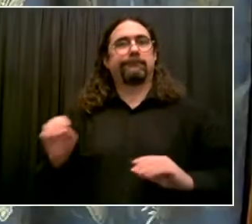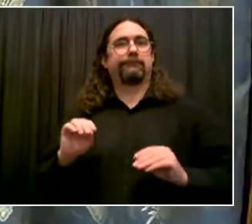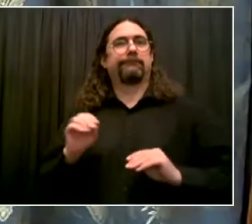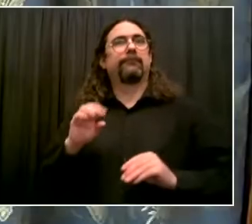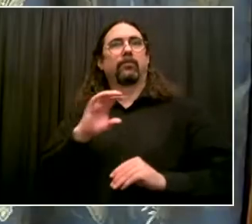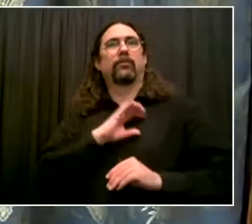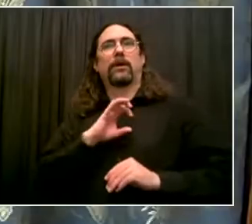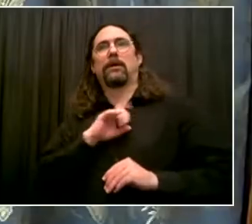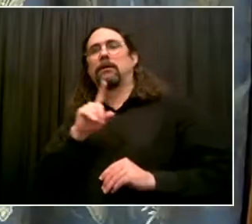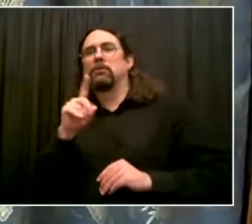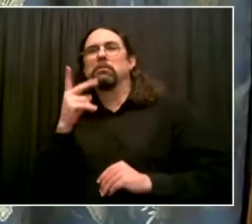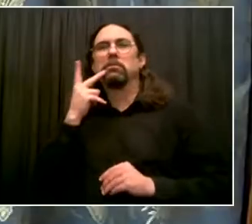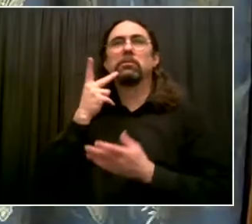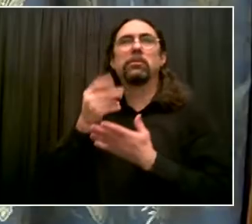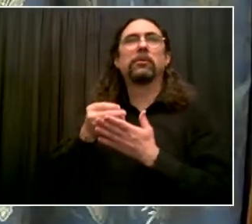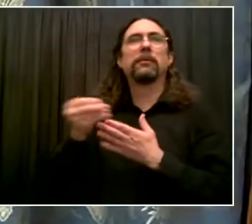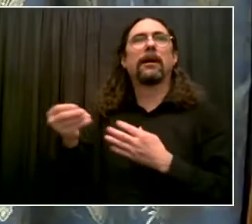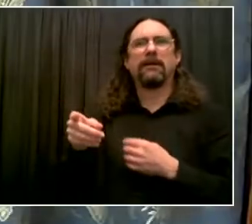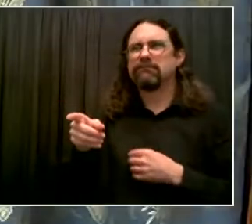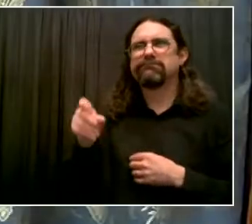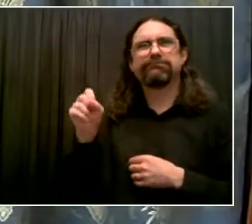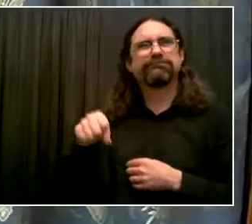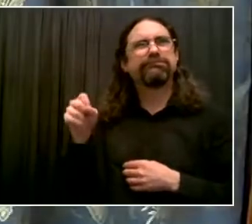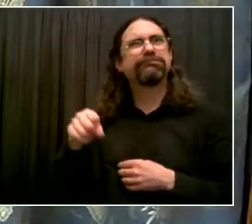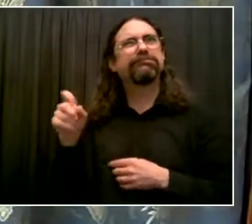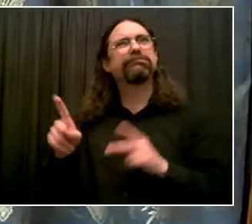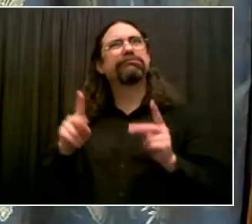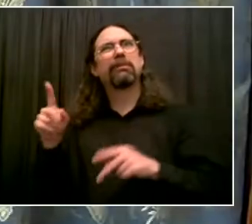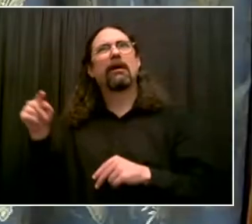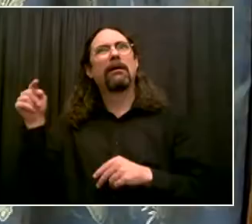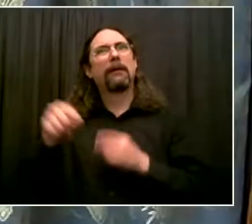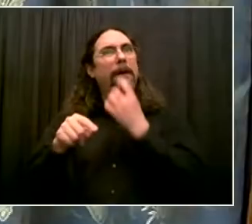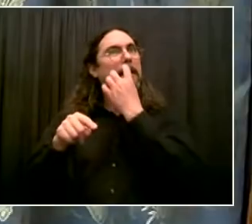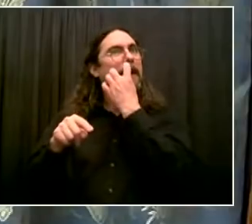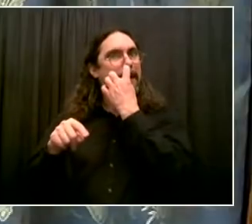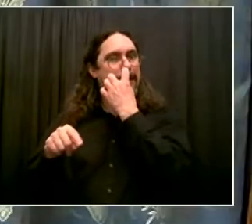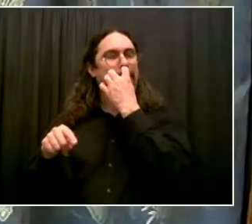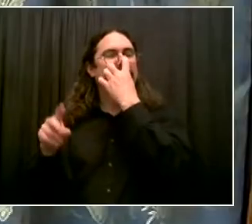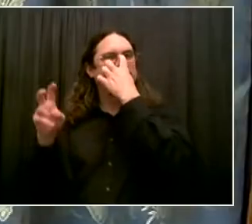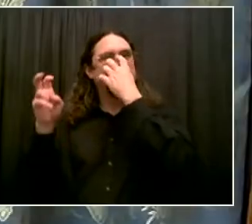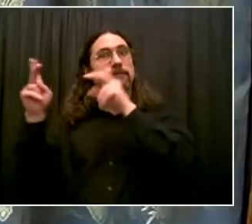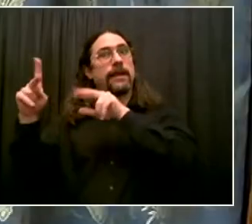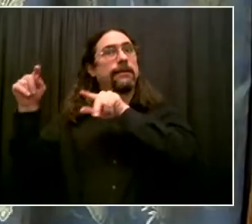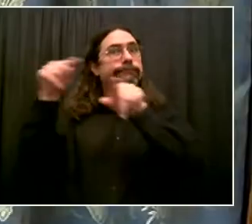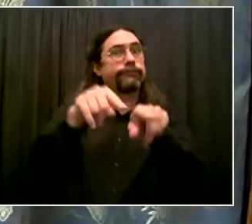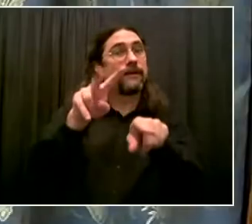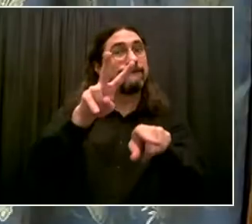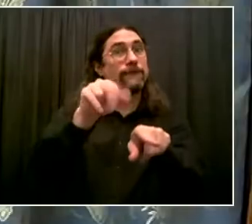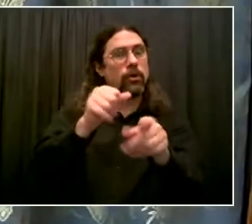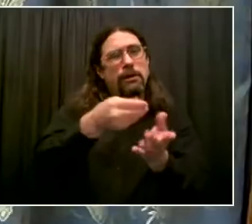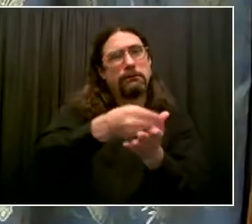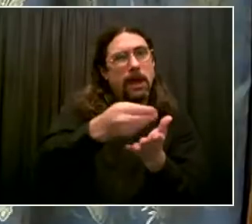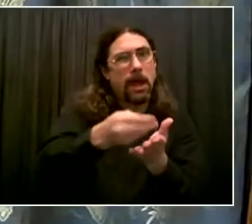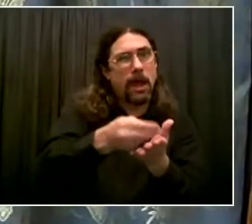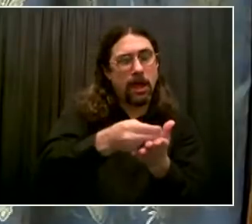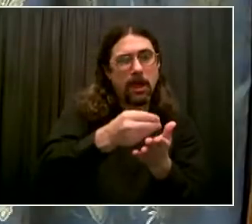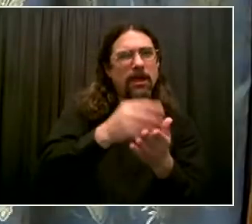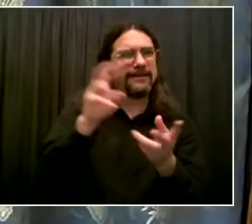BUYING GUNS IN VIRGINIA AND TAKING THE GUNS UP IRON PIPELINE AND BRINGING THEM TO QUEENS